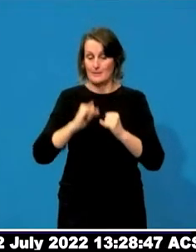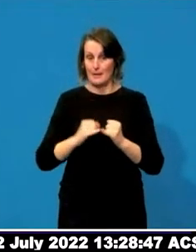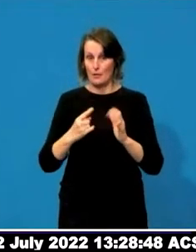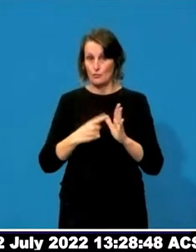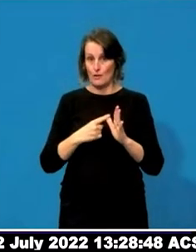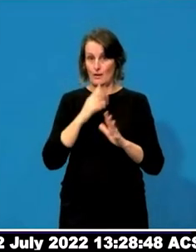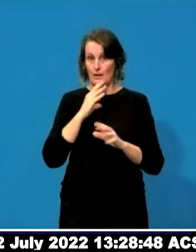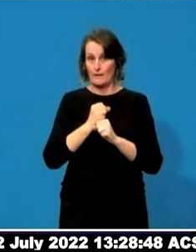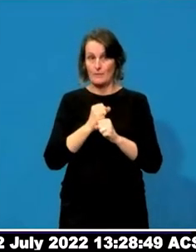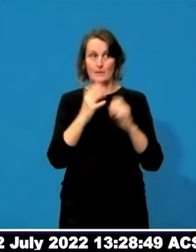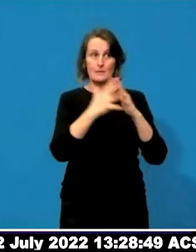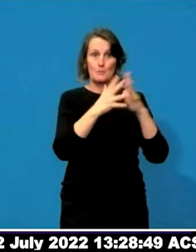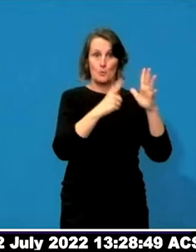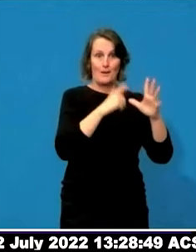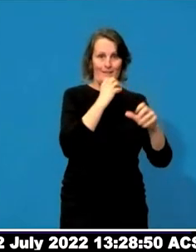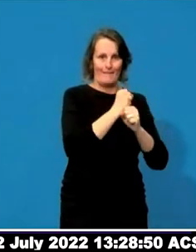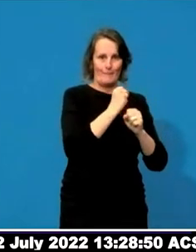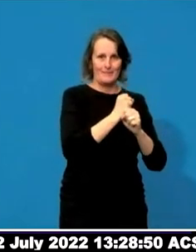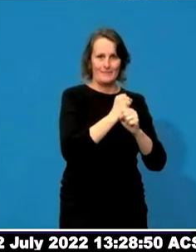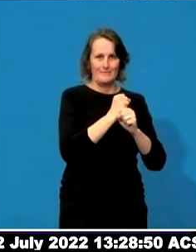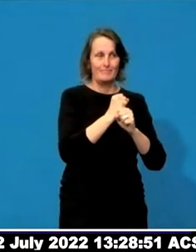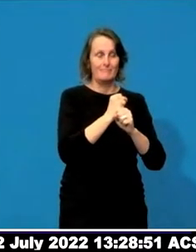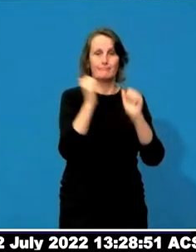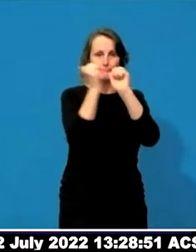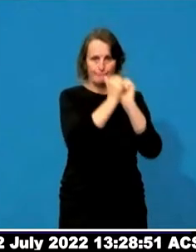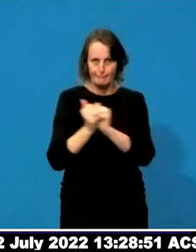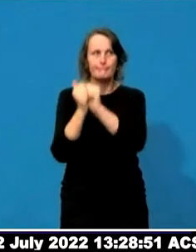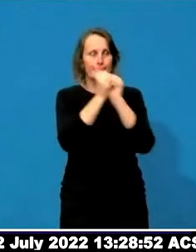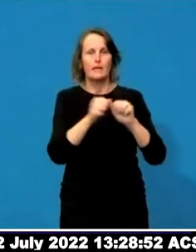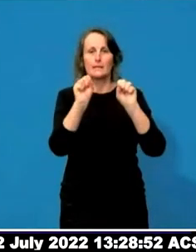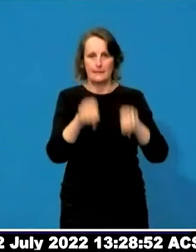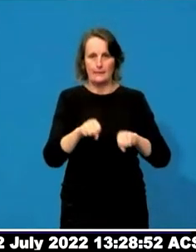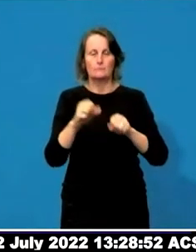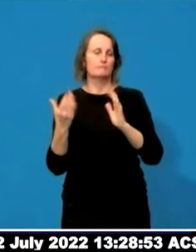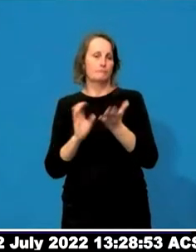and Western Australian government, and that provided case management